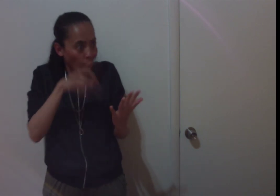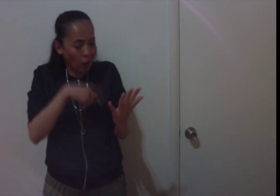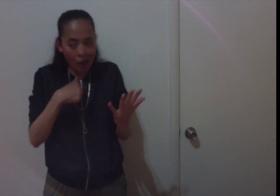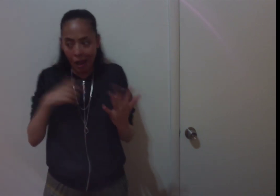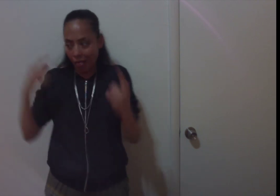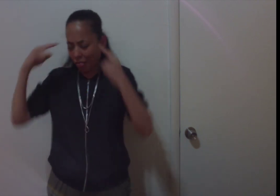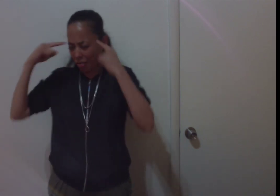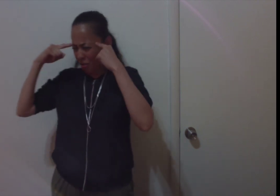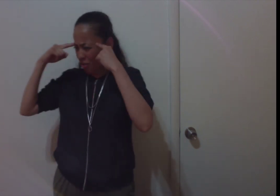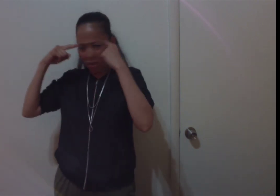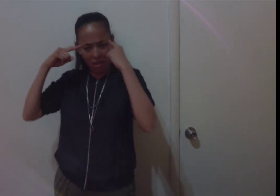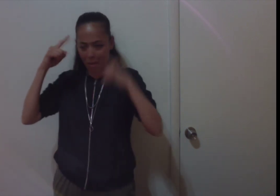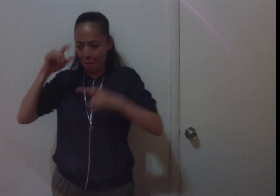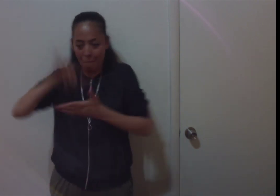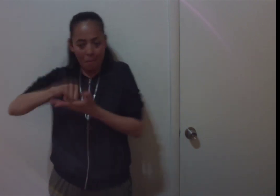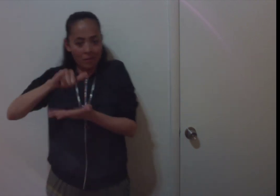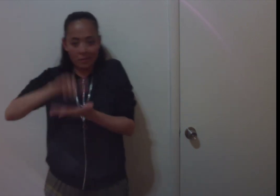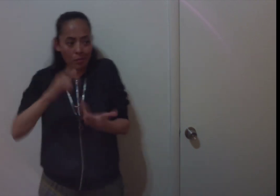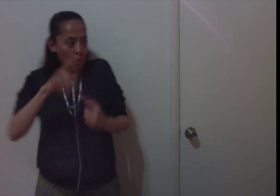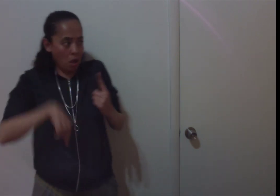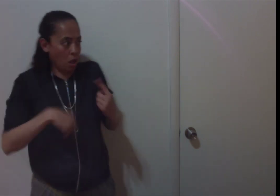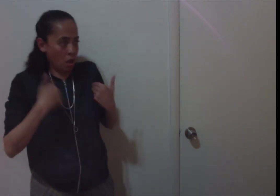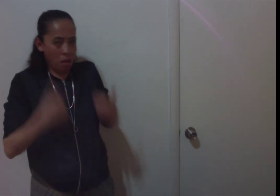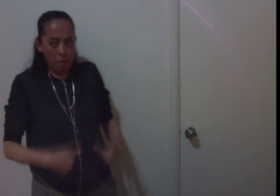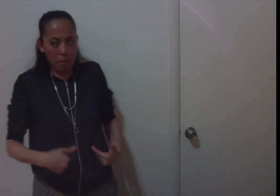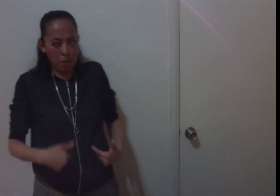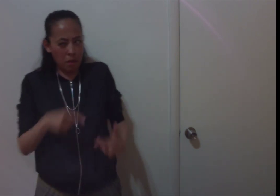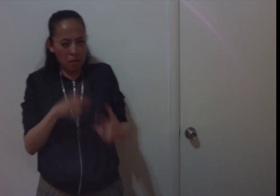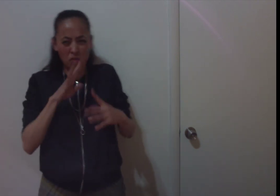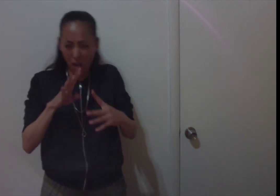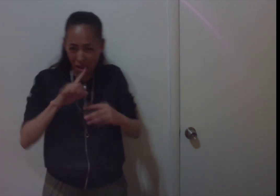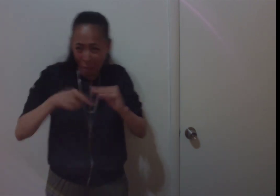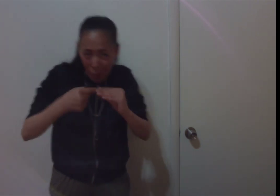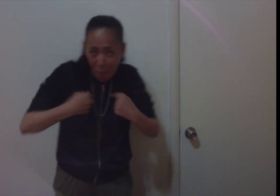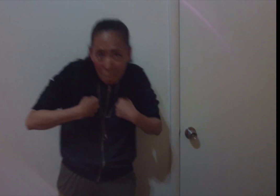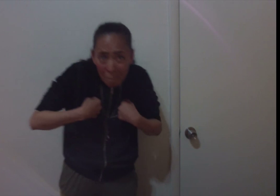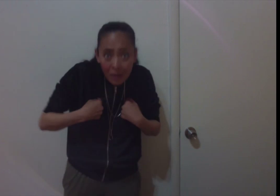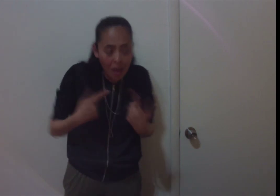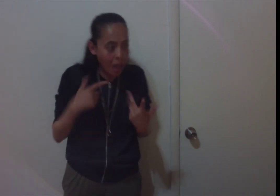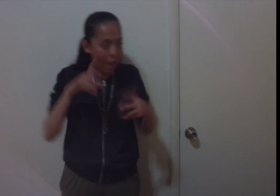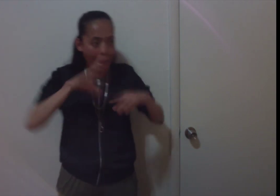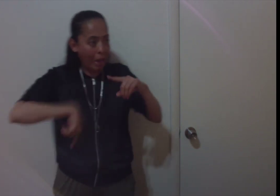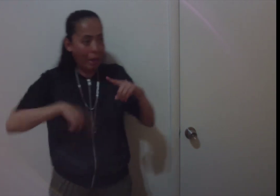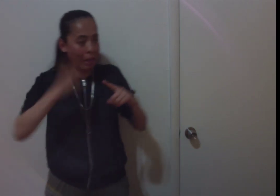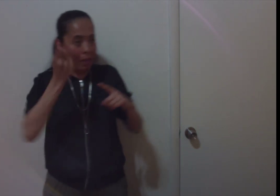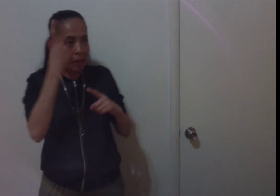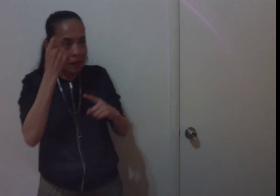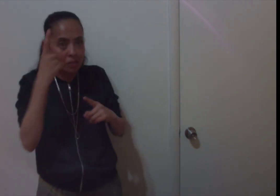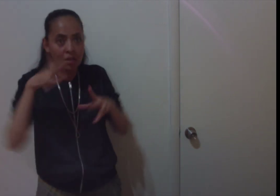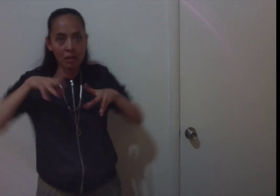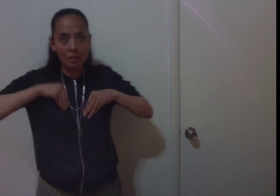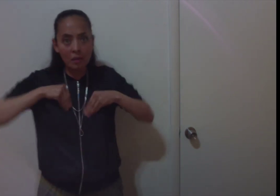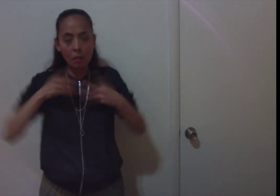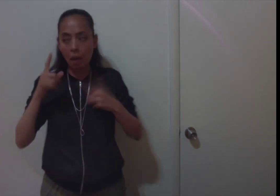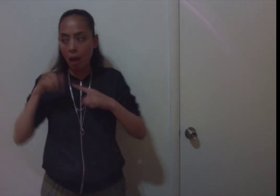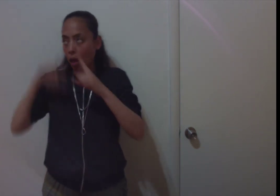When I read about me like this, I said, this can’t be me, this can’t be me. I could not digest or accept any of this information.